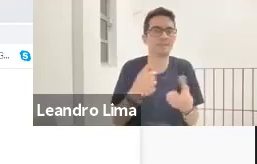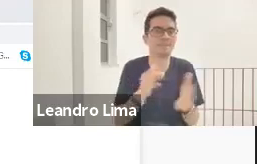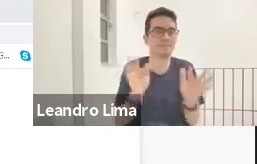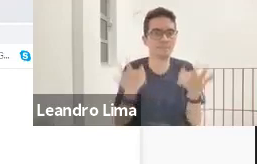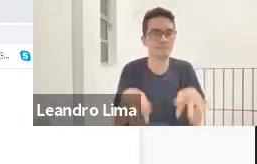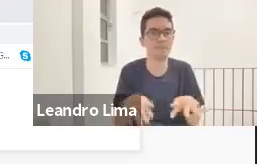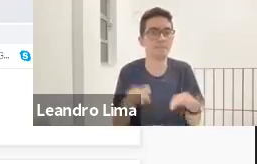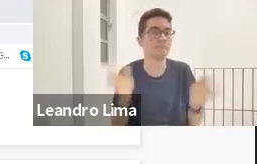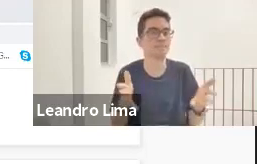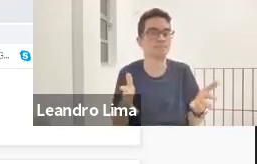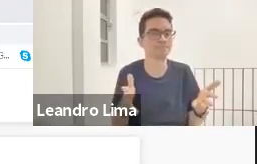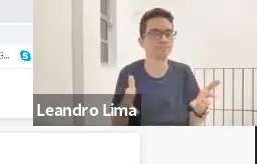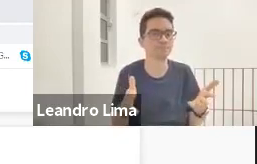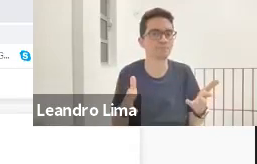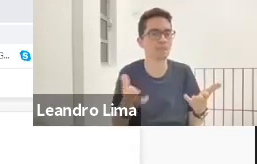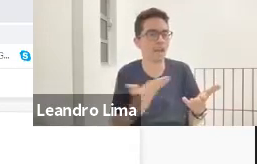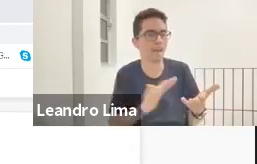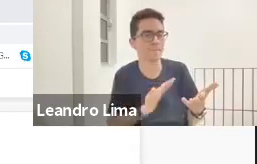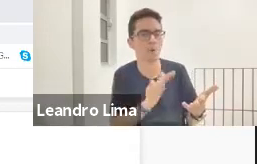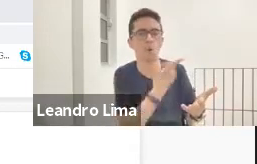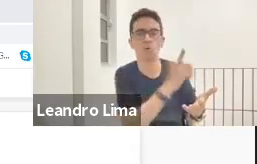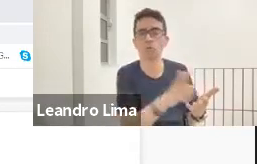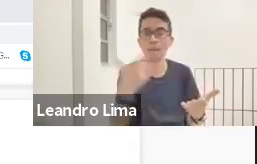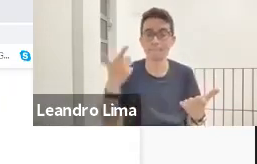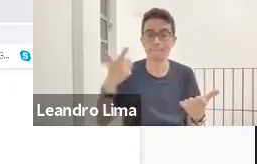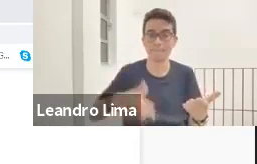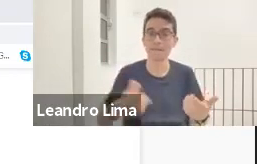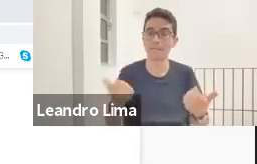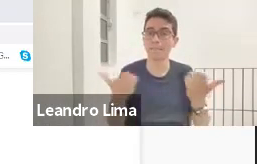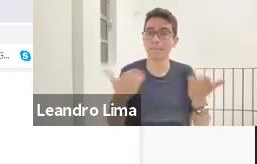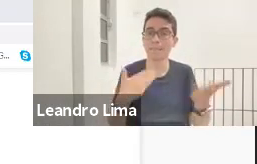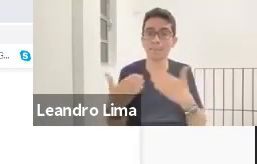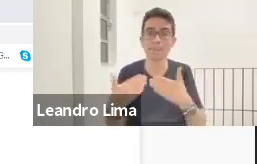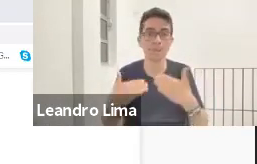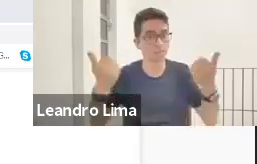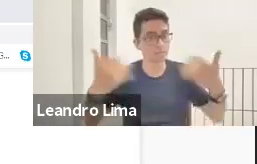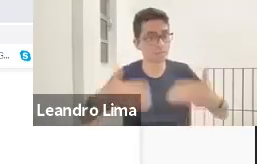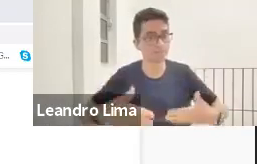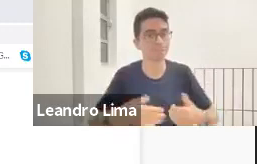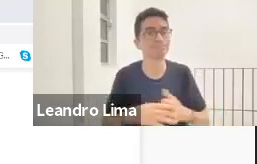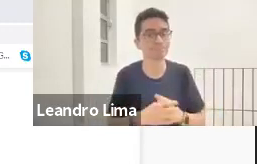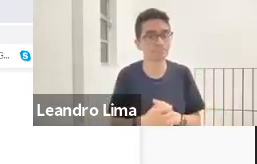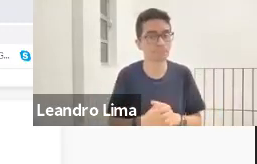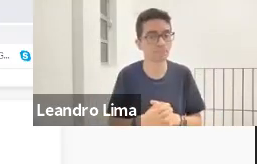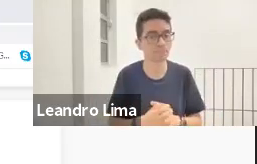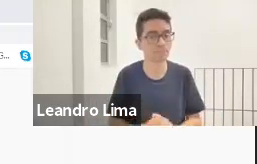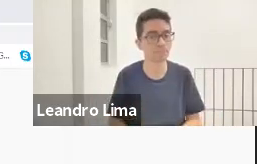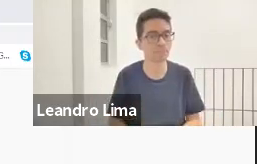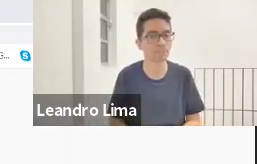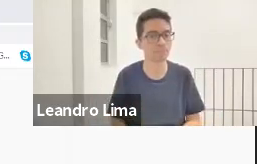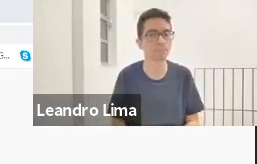My colleagues May be just colleagues Maybe decide which questions. Help How but I'm more than happy to go How but I'm more than happy to go that way.